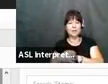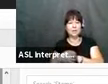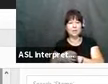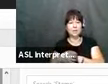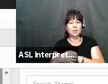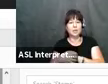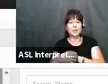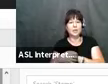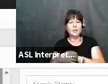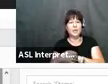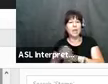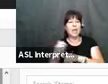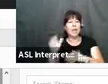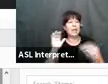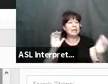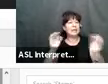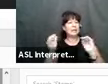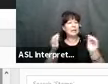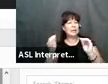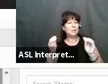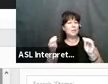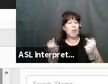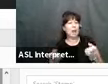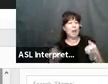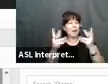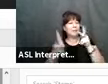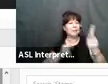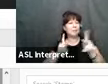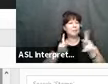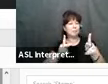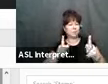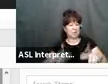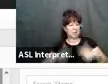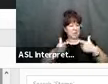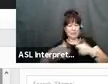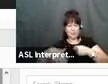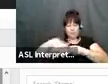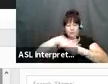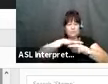And the essential workers, often because they can't afford to live in